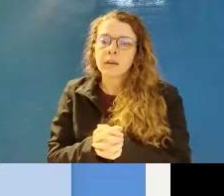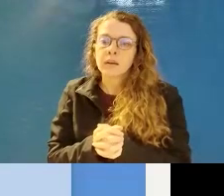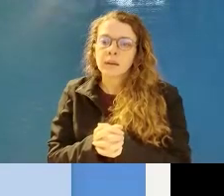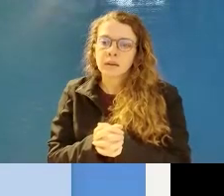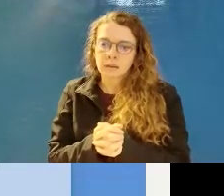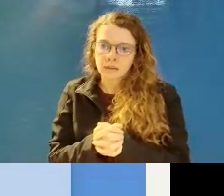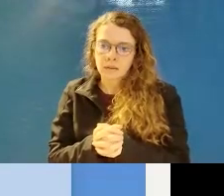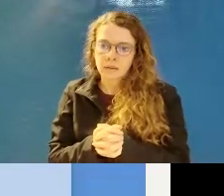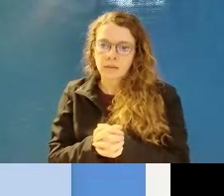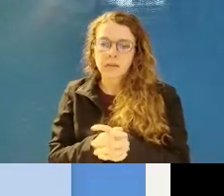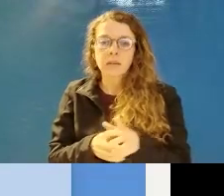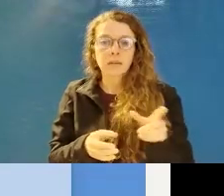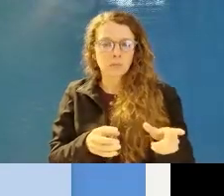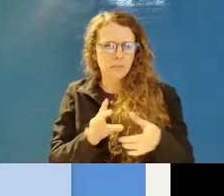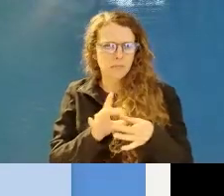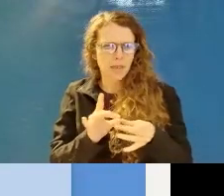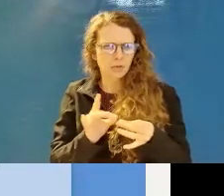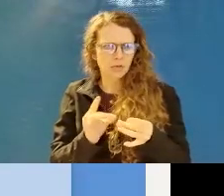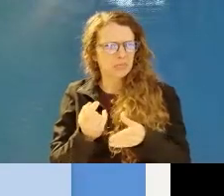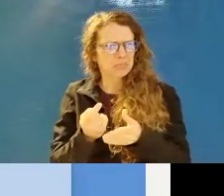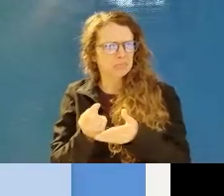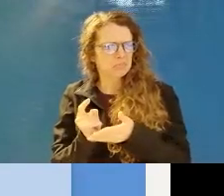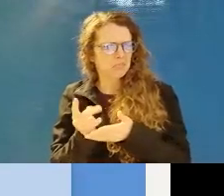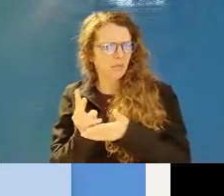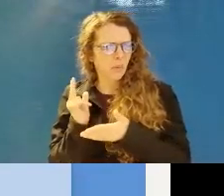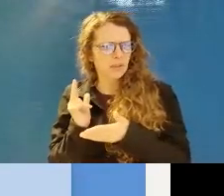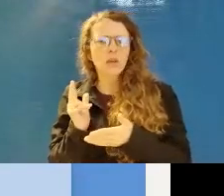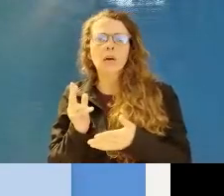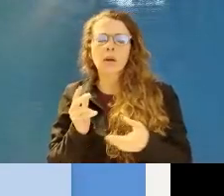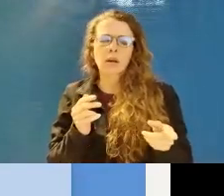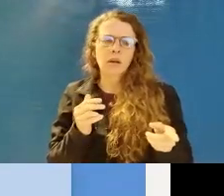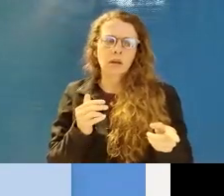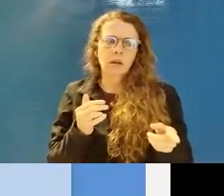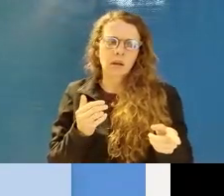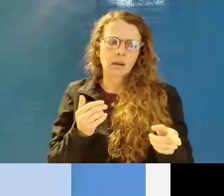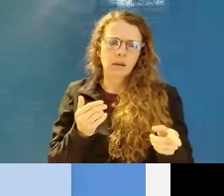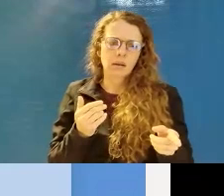I think we mentioned this a couple weeks ago when we had our workshop,